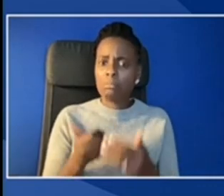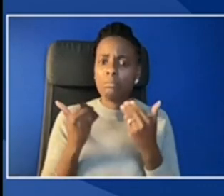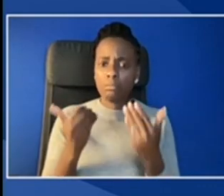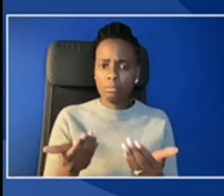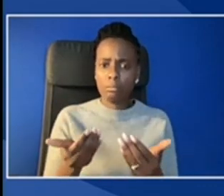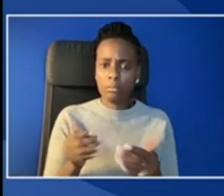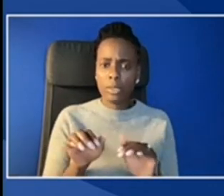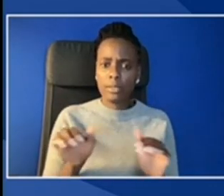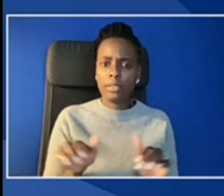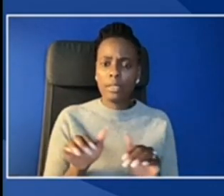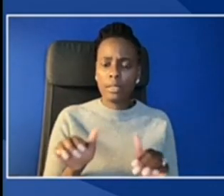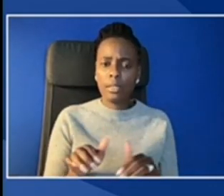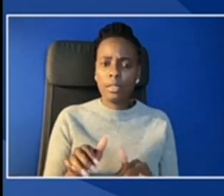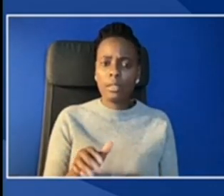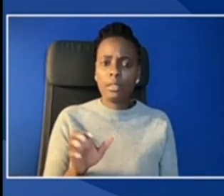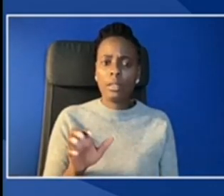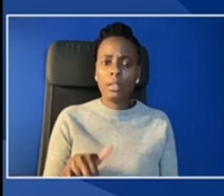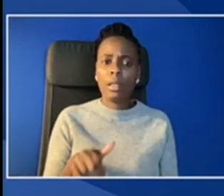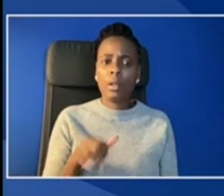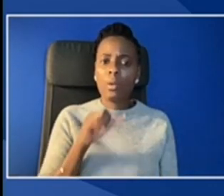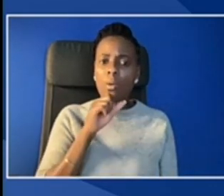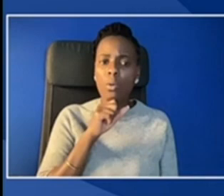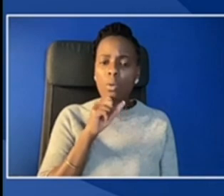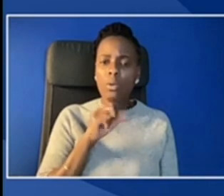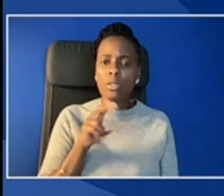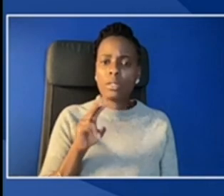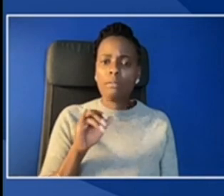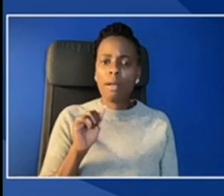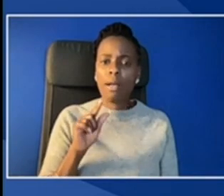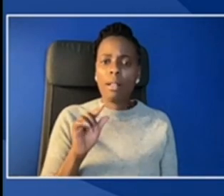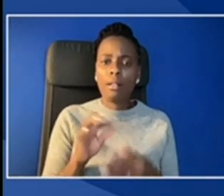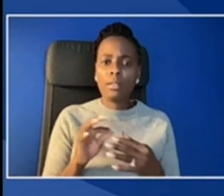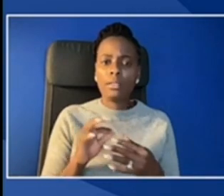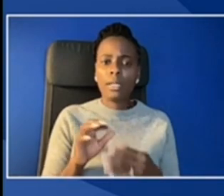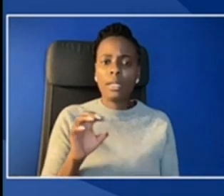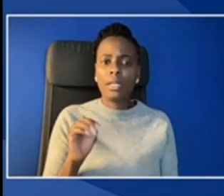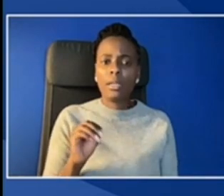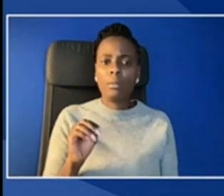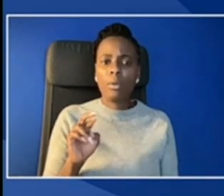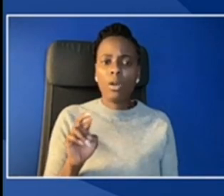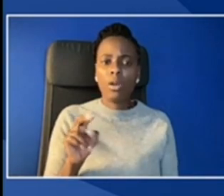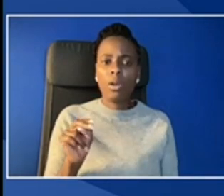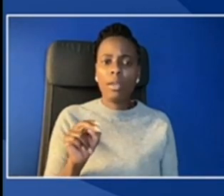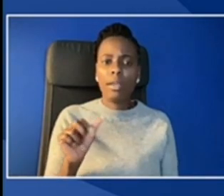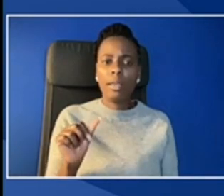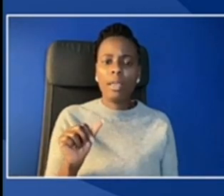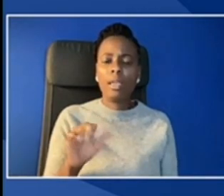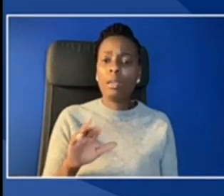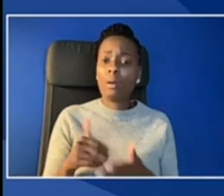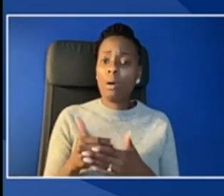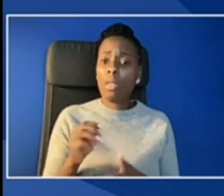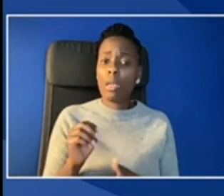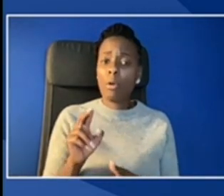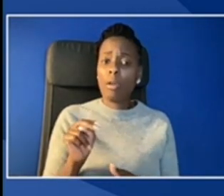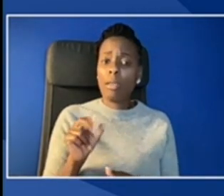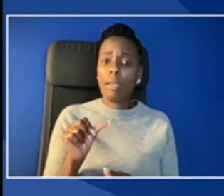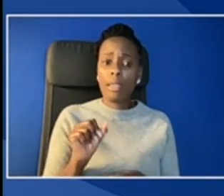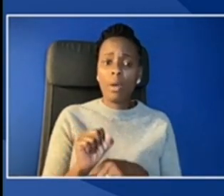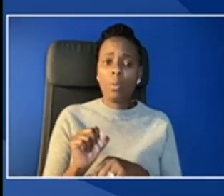The orange vial said mRNA and all the mRNA that I worked with at UC Berkeley in the laboratories have always been supervised